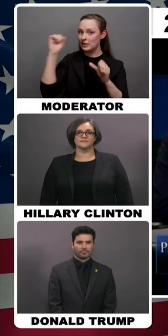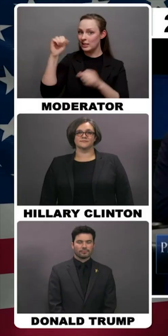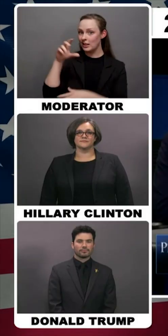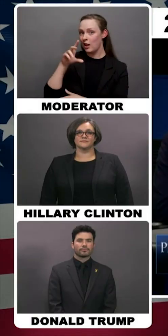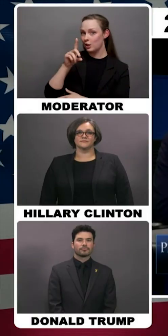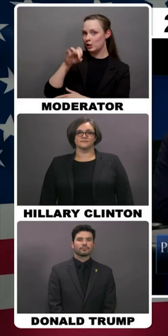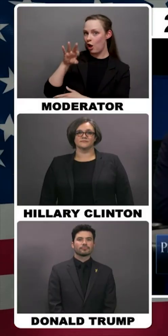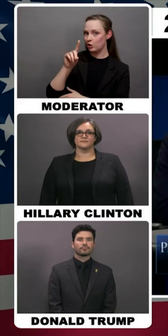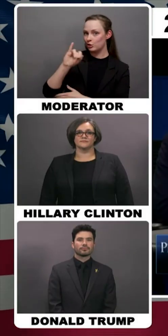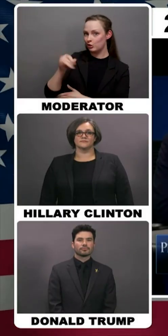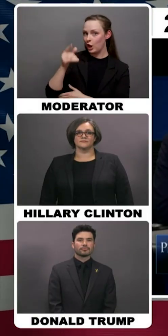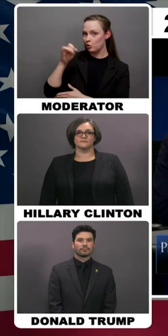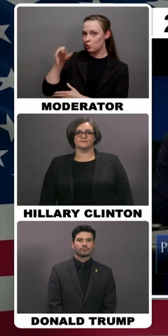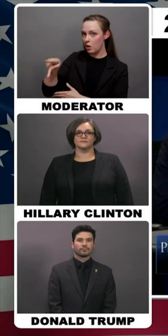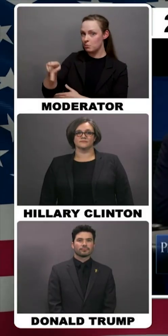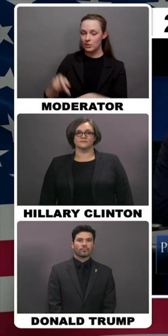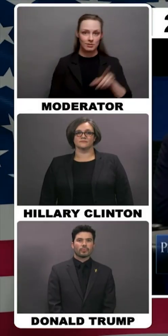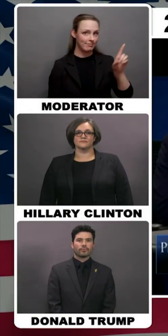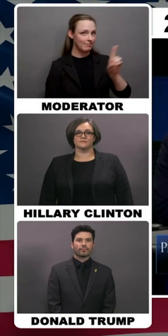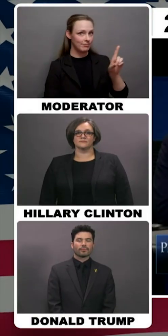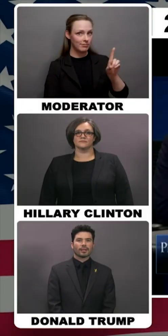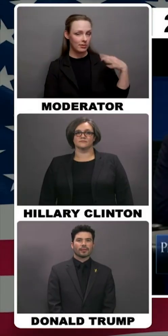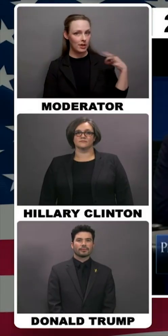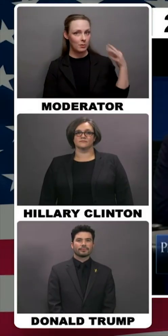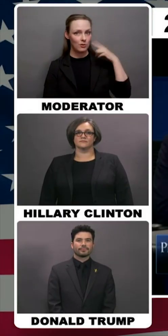and the Democratic nominee for President Hillary Clinton.